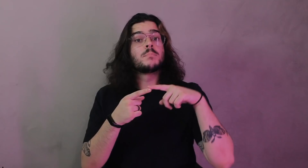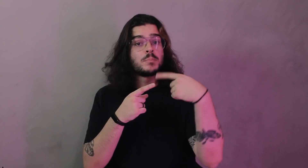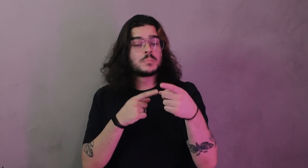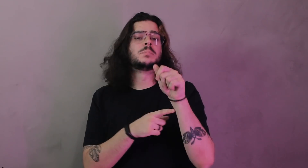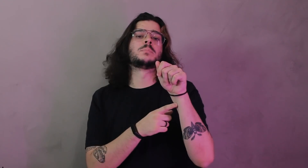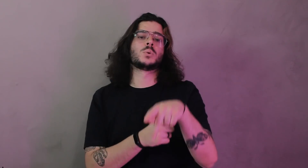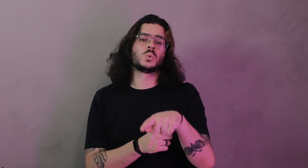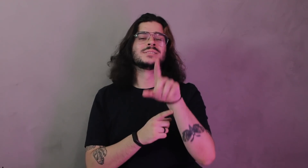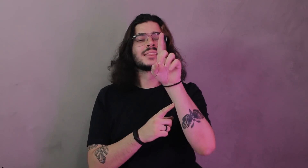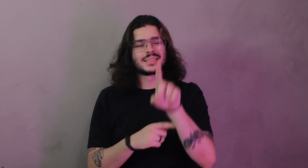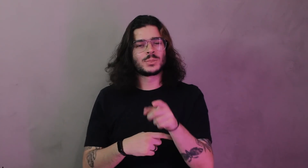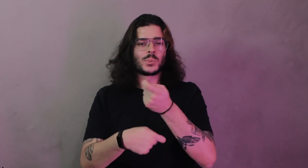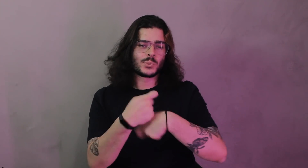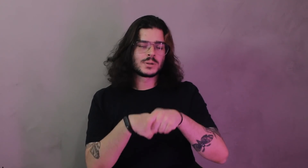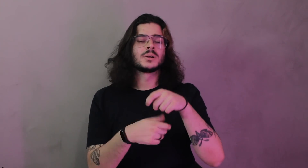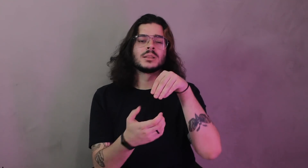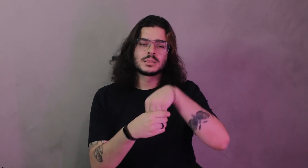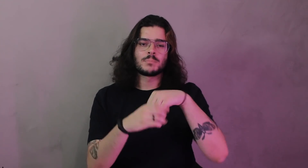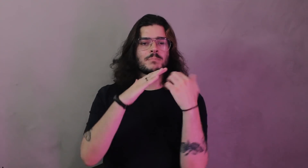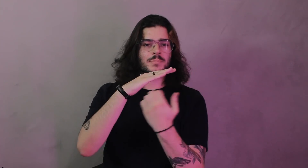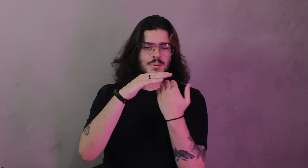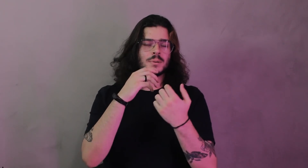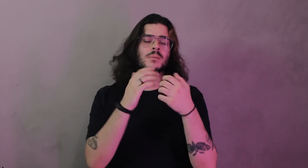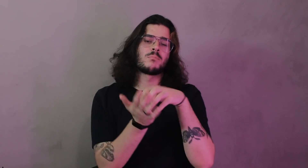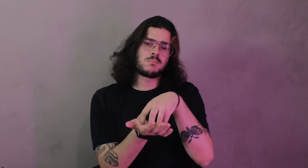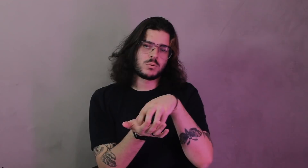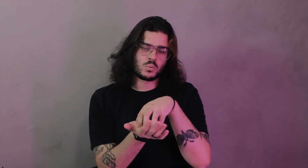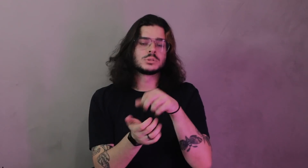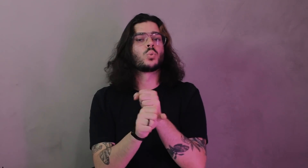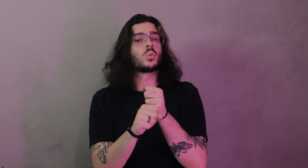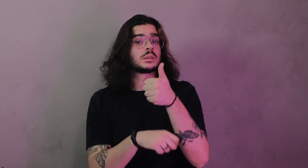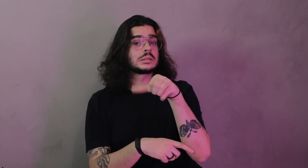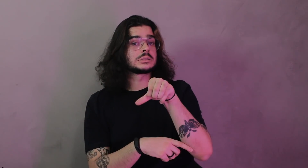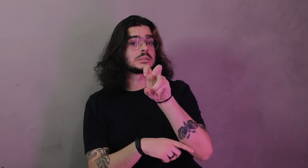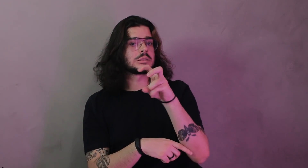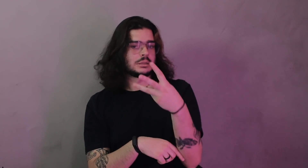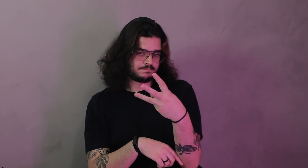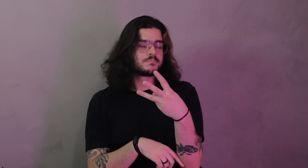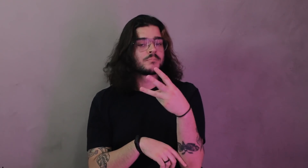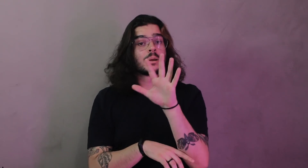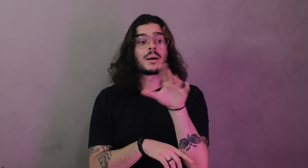and retired as managing director in 1953.